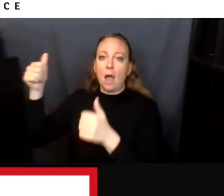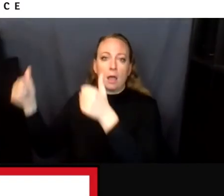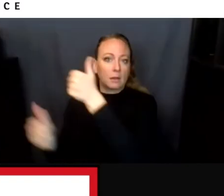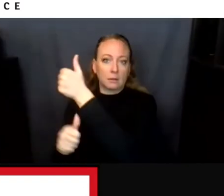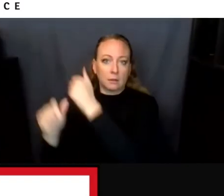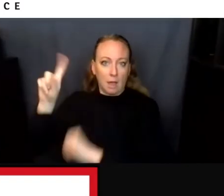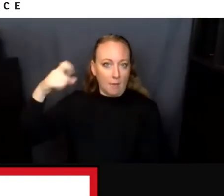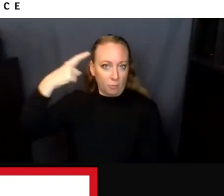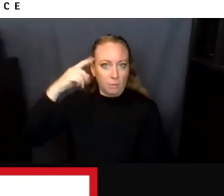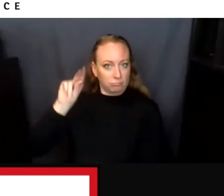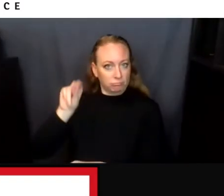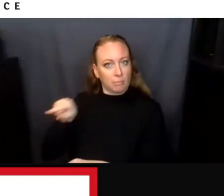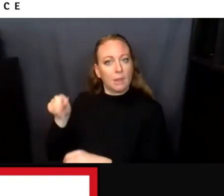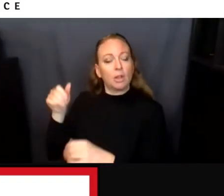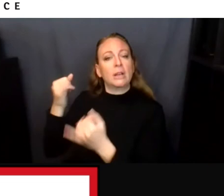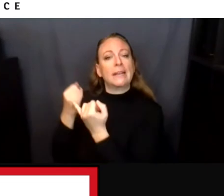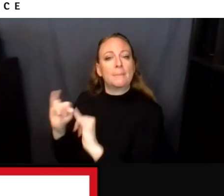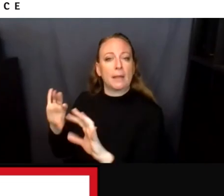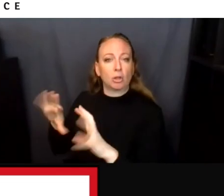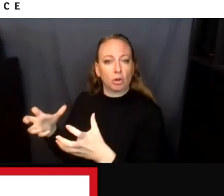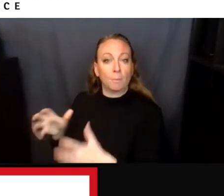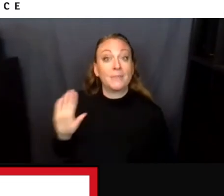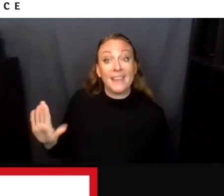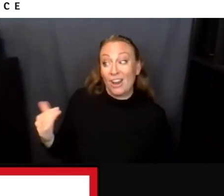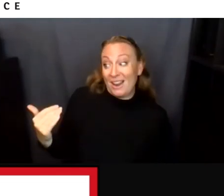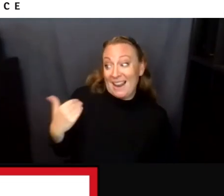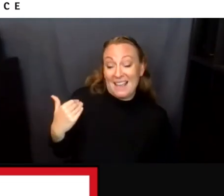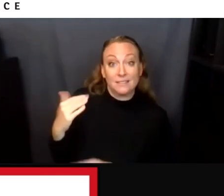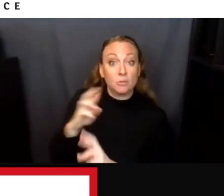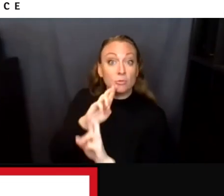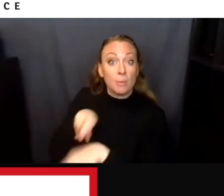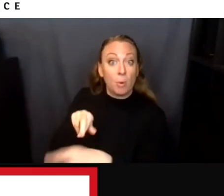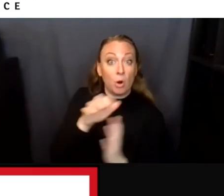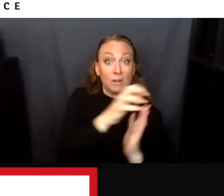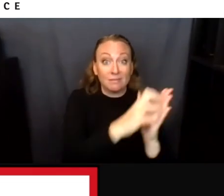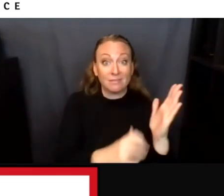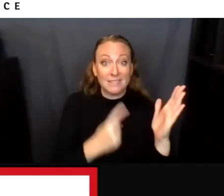And their last report said that 98.8%,